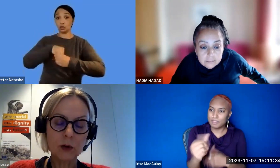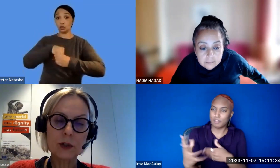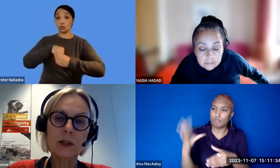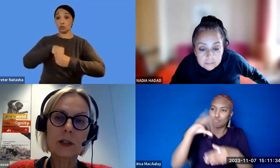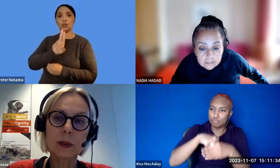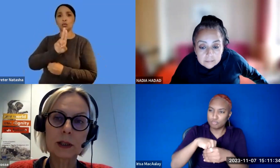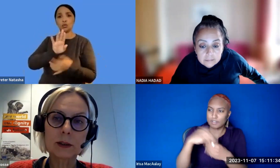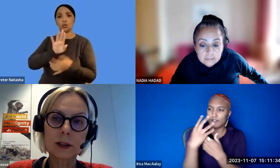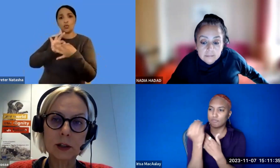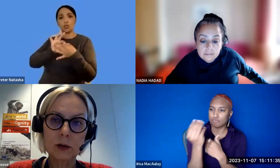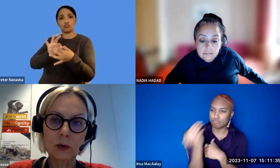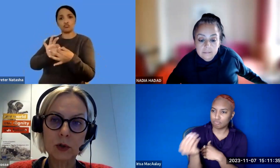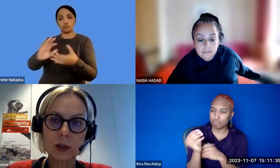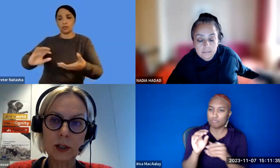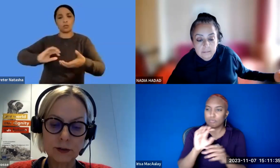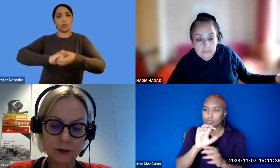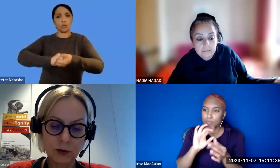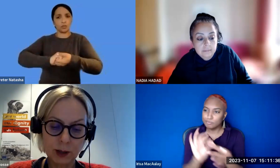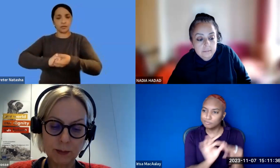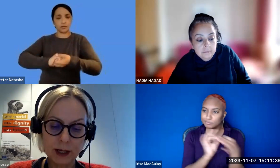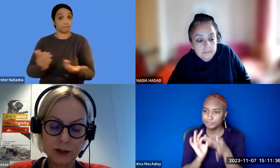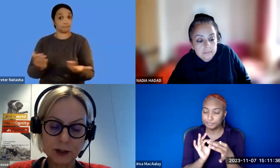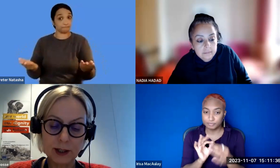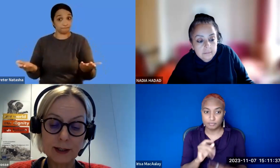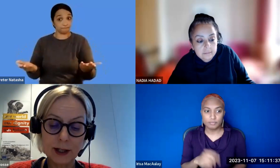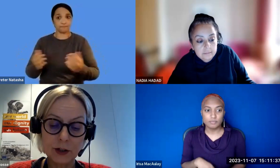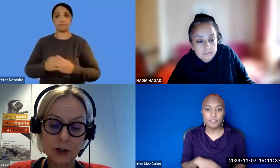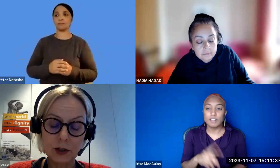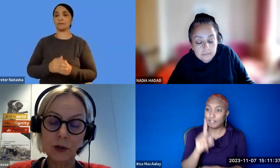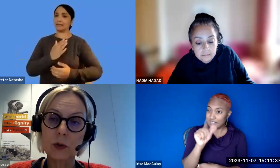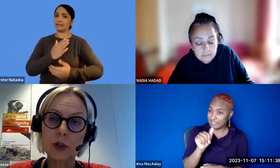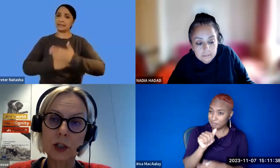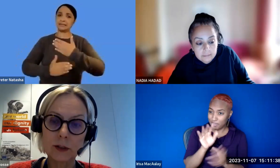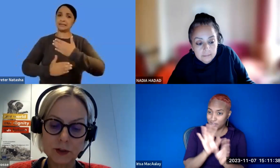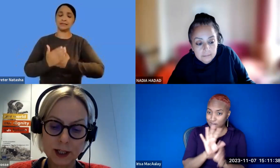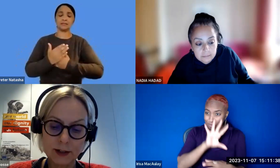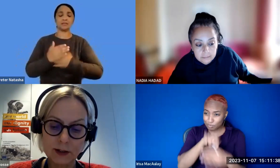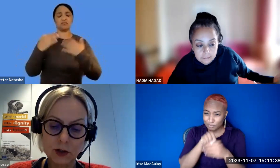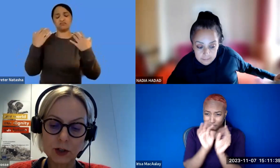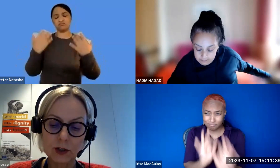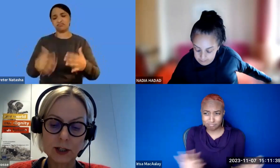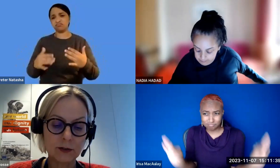Well, of course, disability inclusion is fundamental to achieve SDGs,